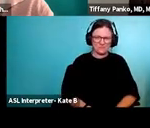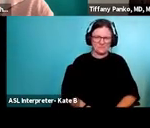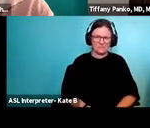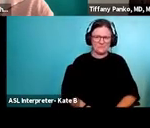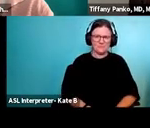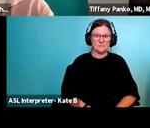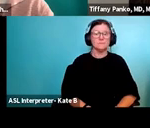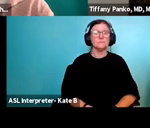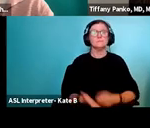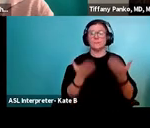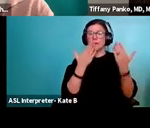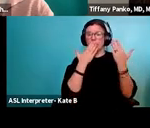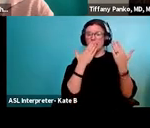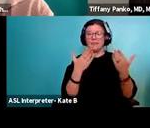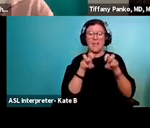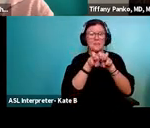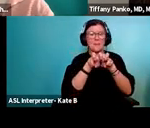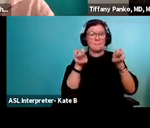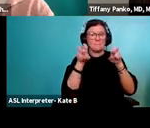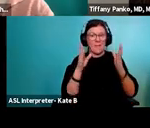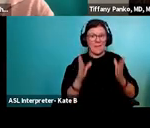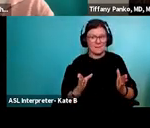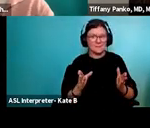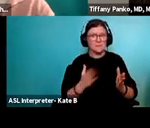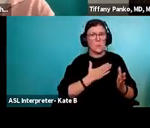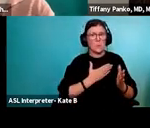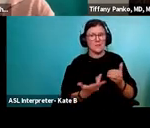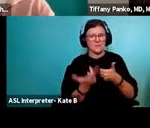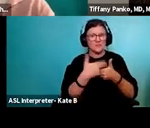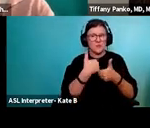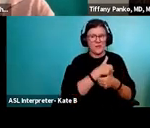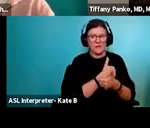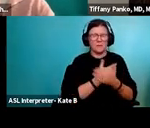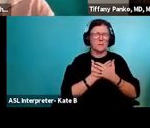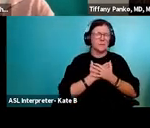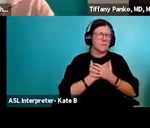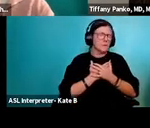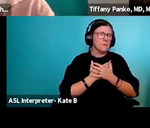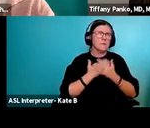I want to thank our panelists, again, for being here. This was an excellent discussion